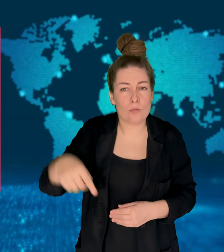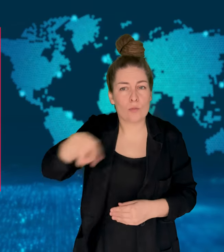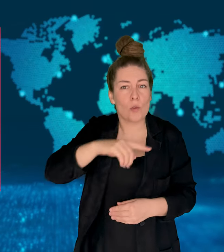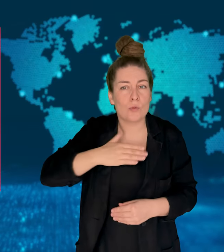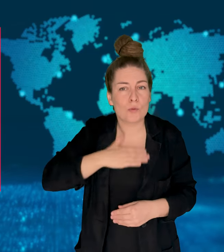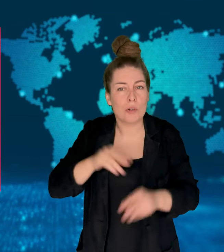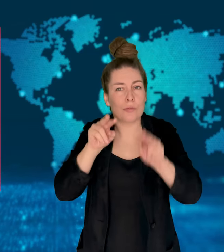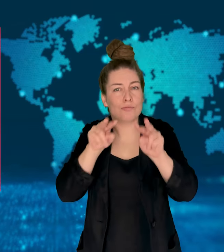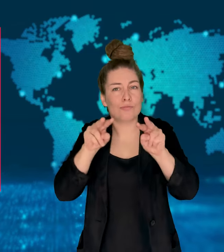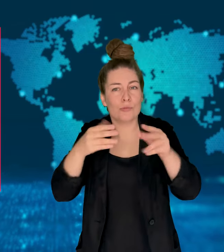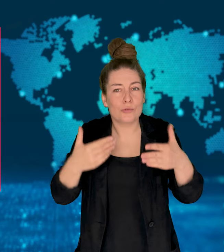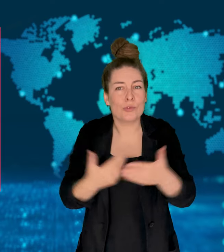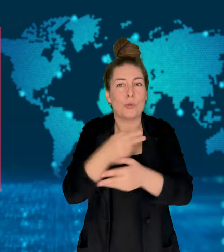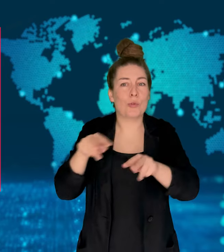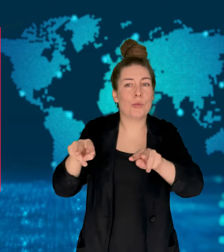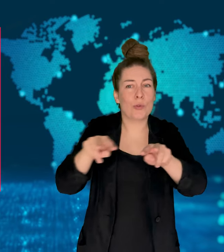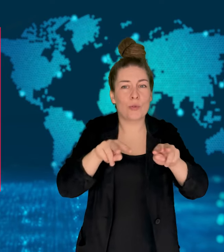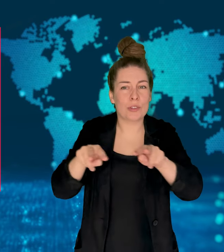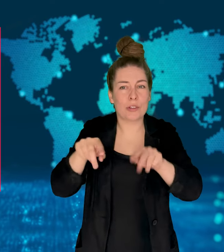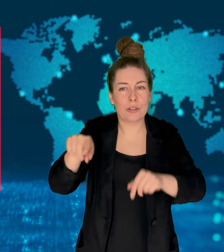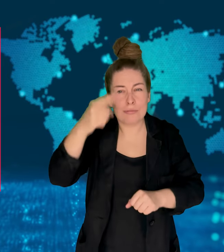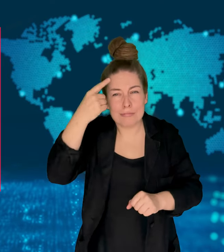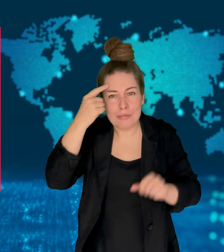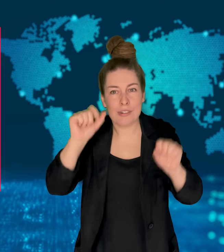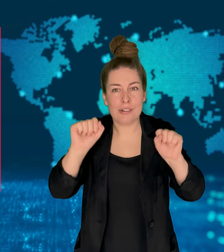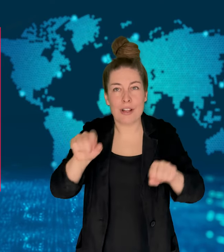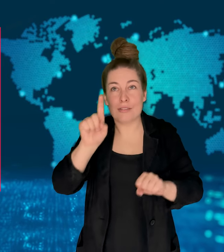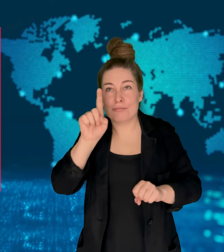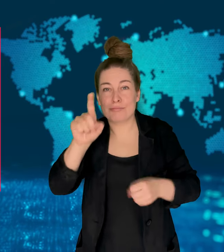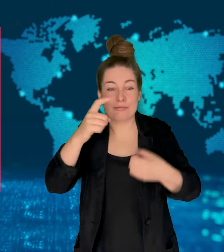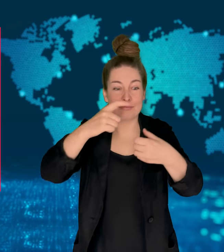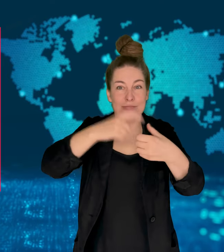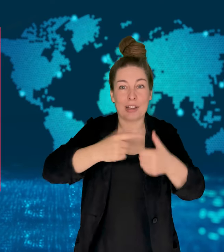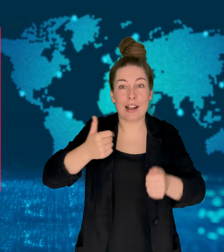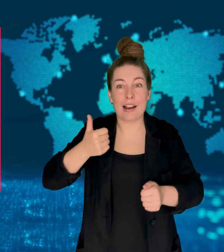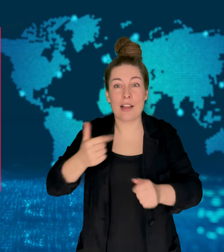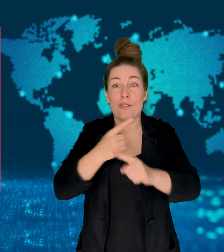Don't forget to subscribe, like, and follow H3 World TV to